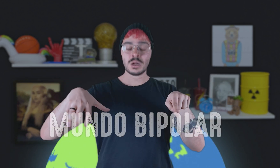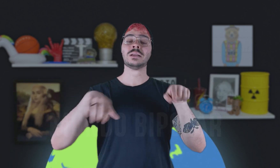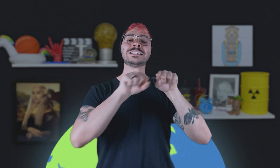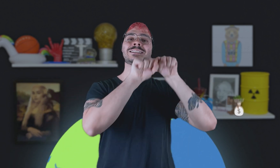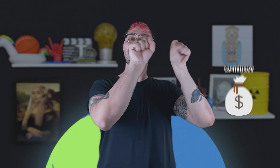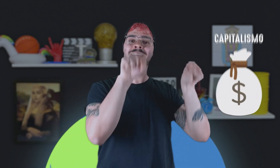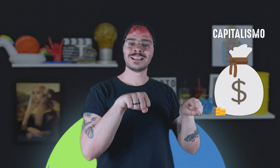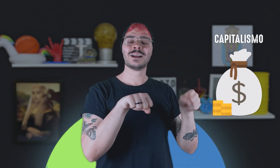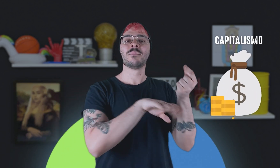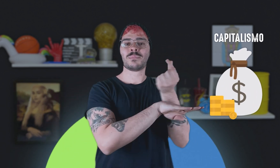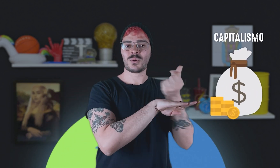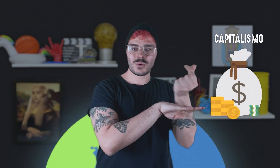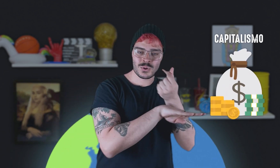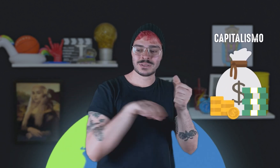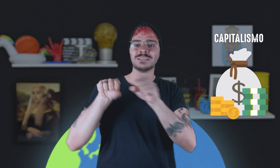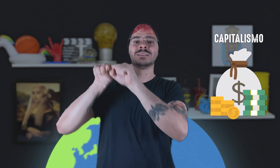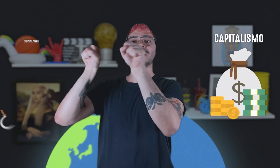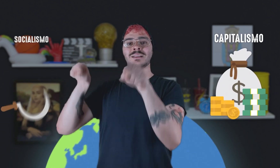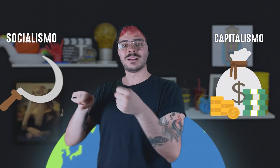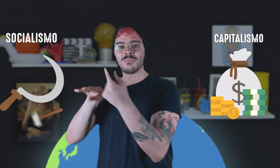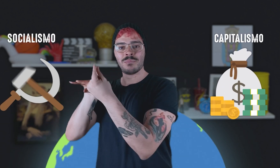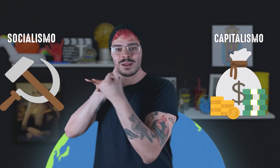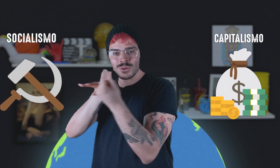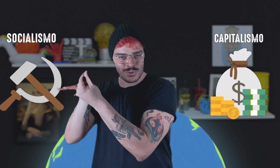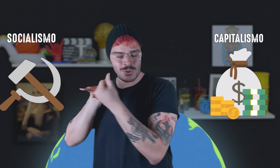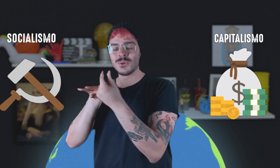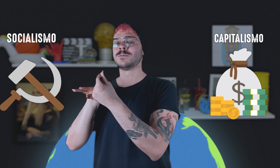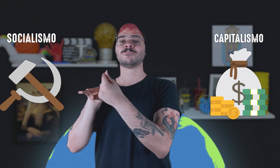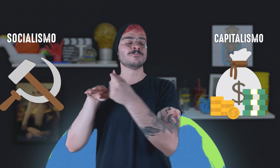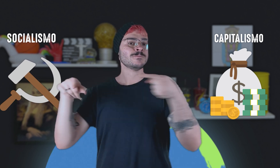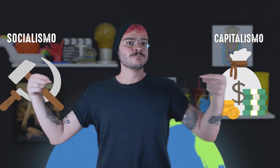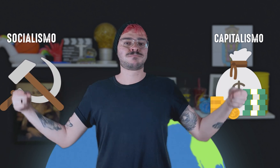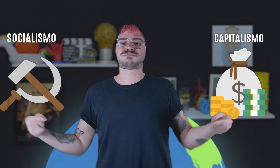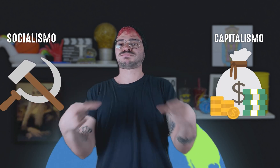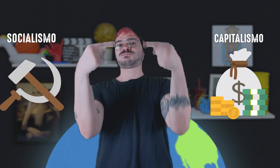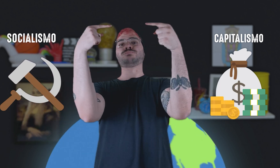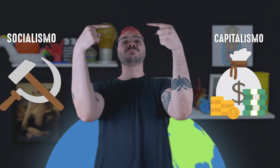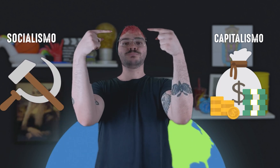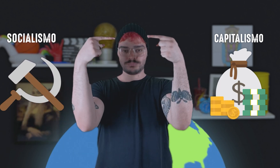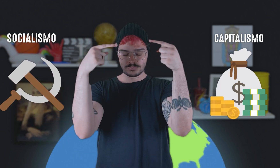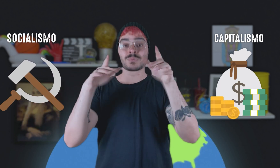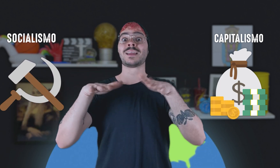between two political ideologies: socialist (USSR) and capitalist (USA)!